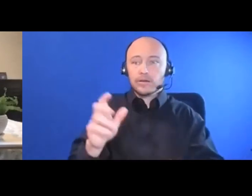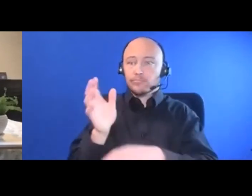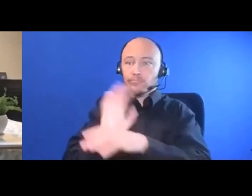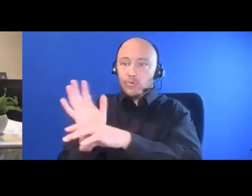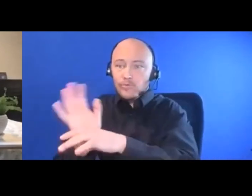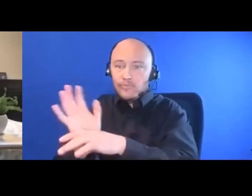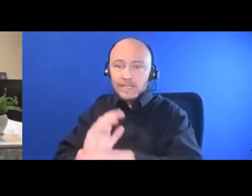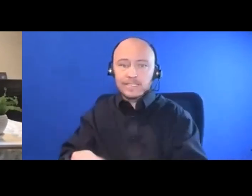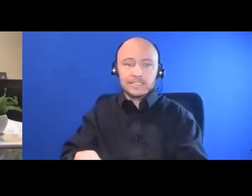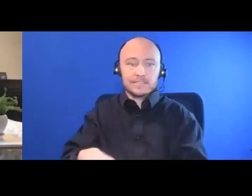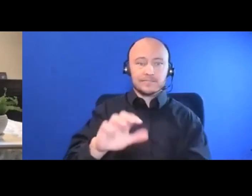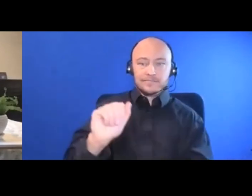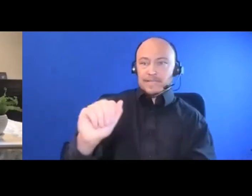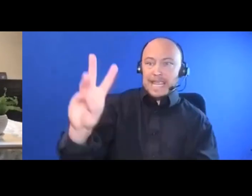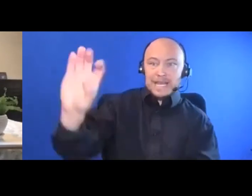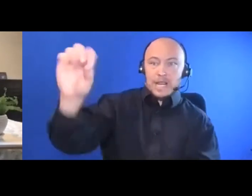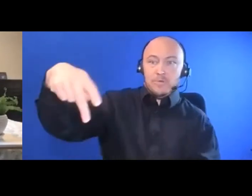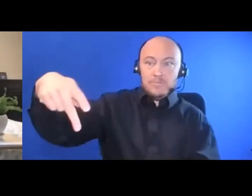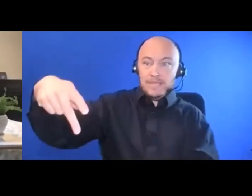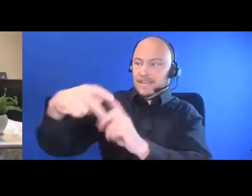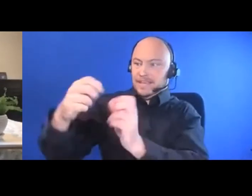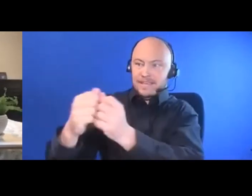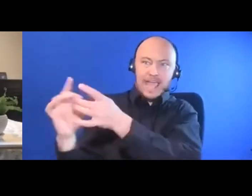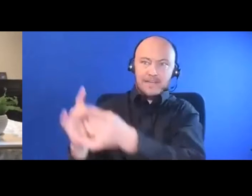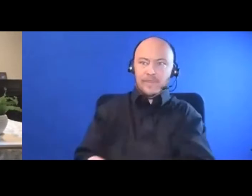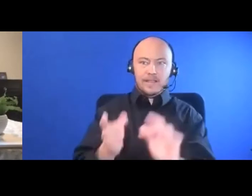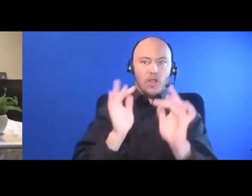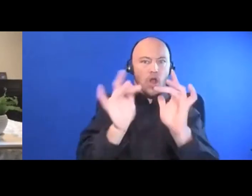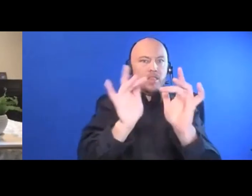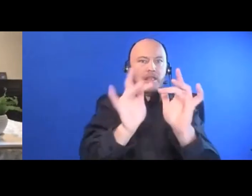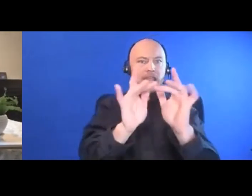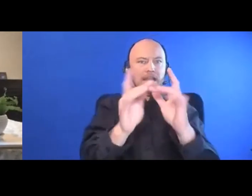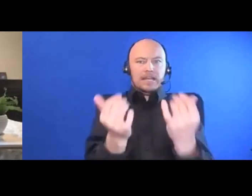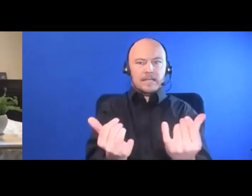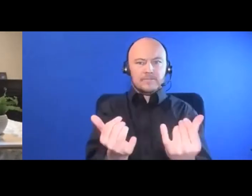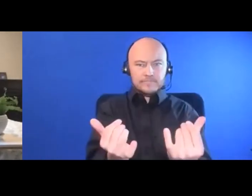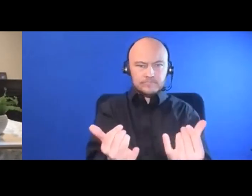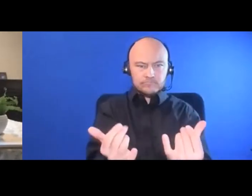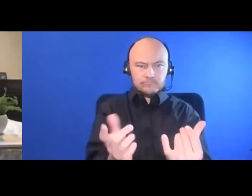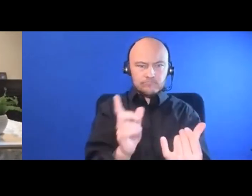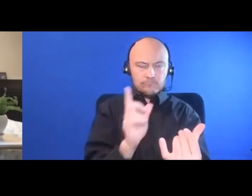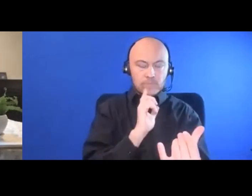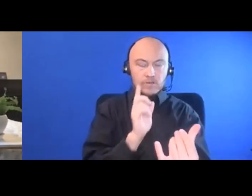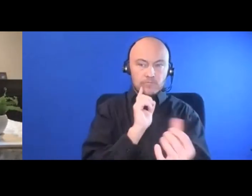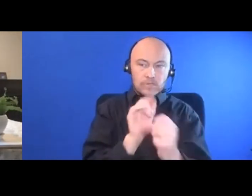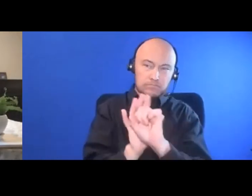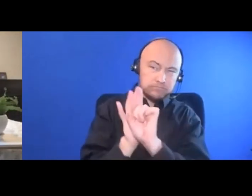more AWP has all moved remote and online and there's a real plethora of virtual platforms